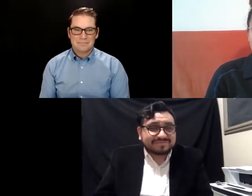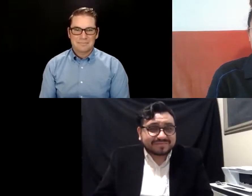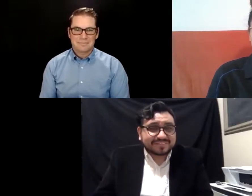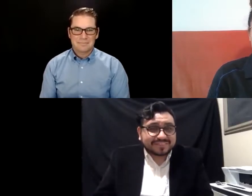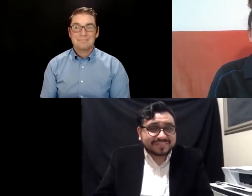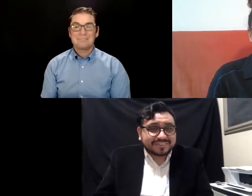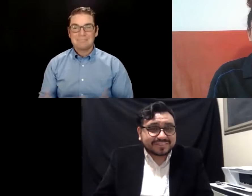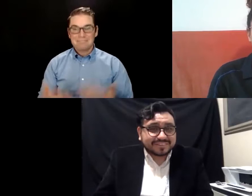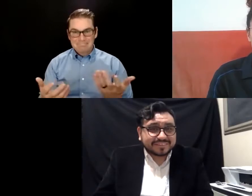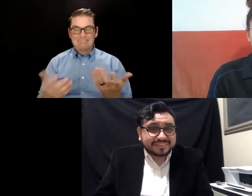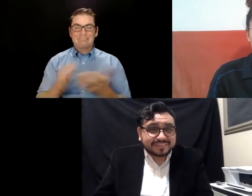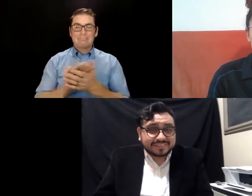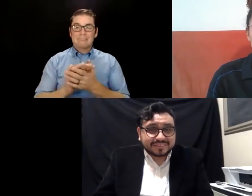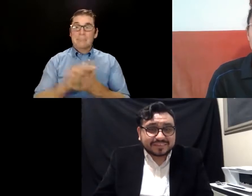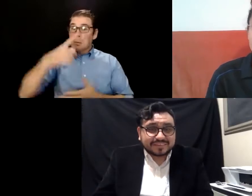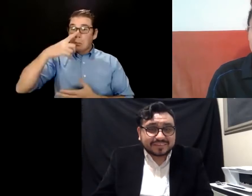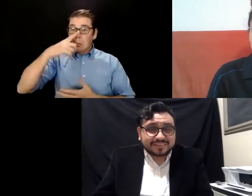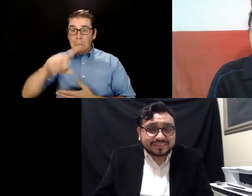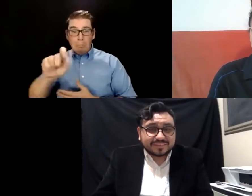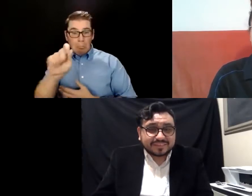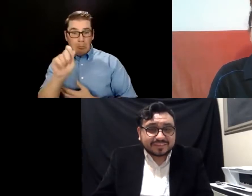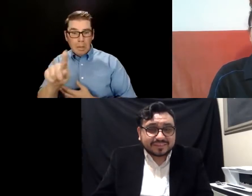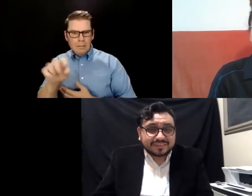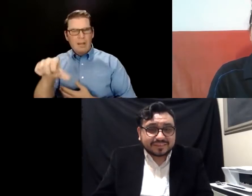[Paulette] And um, if I could ask you, um, what other schools you've taught at? Maybe I'm how long